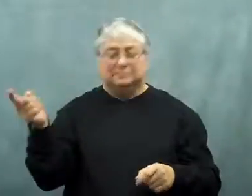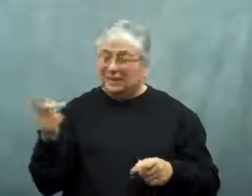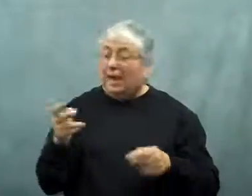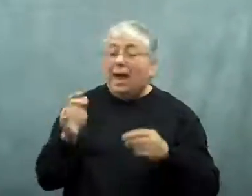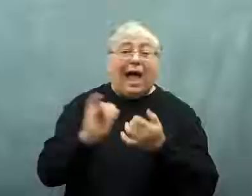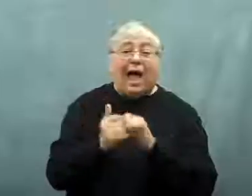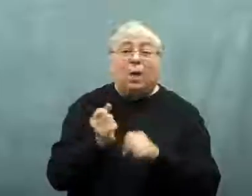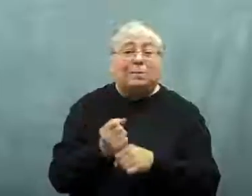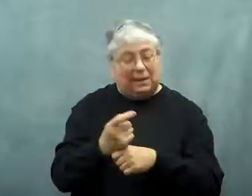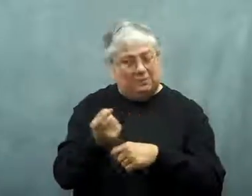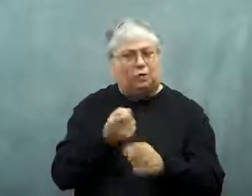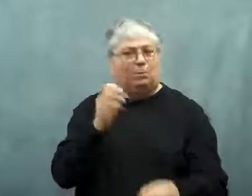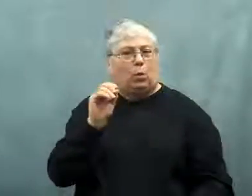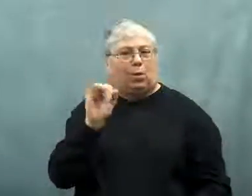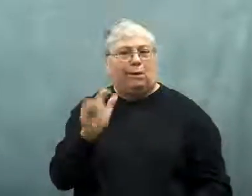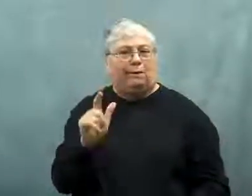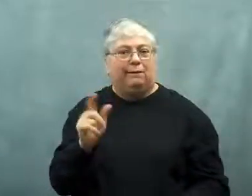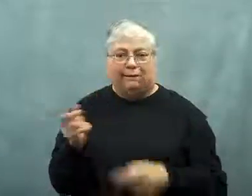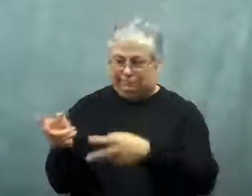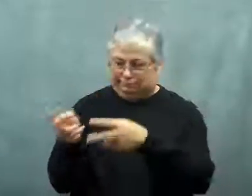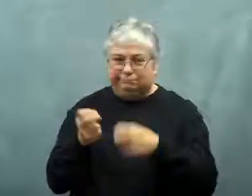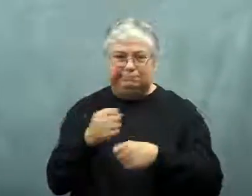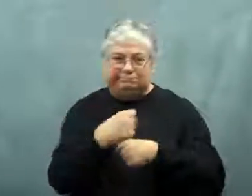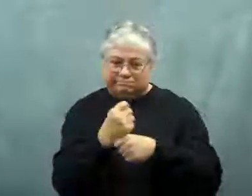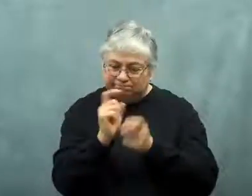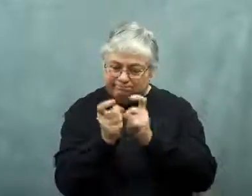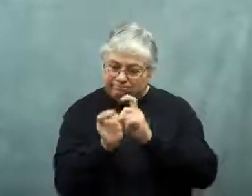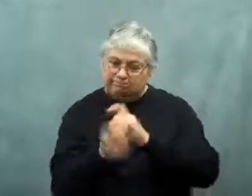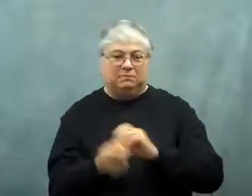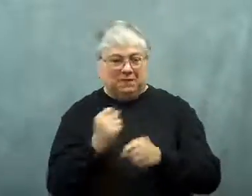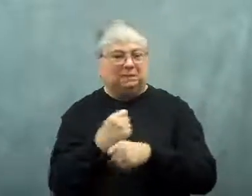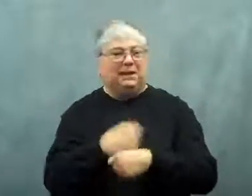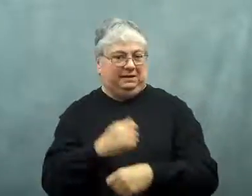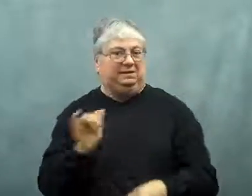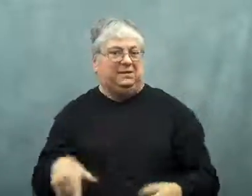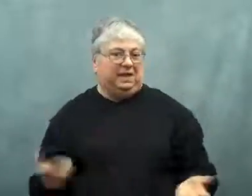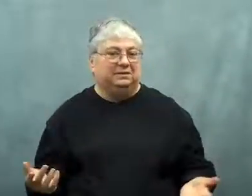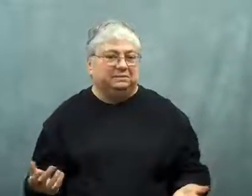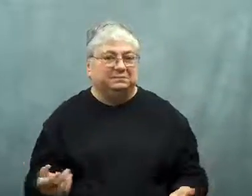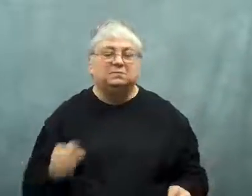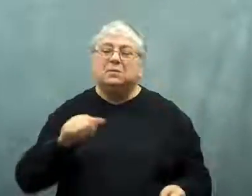It's made from oil by changing the chemical composition.